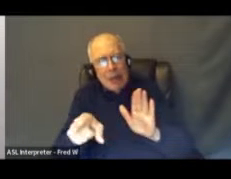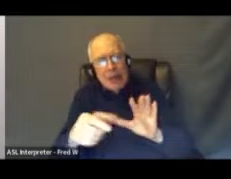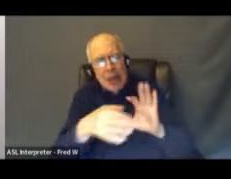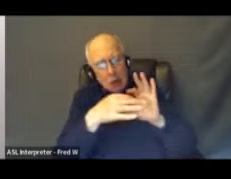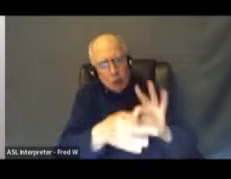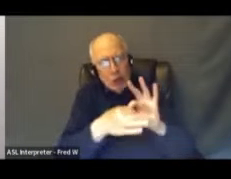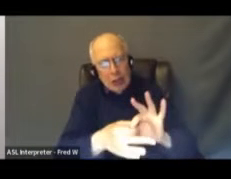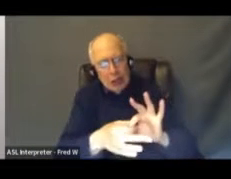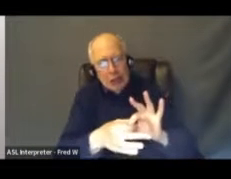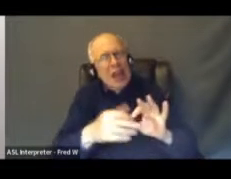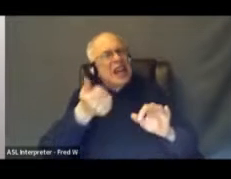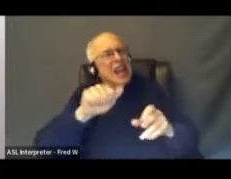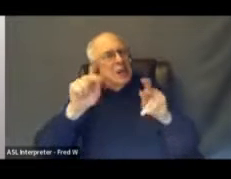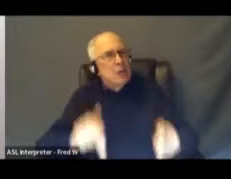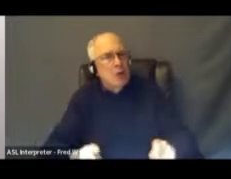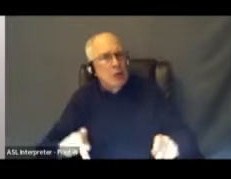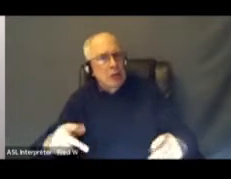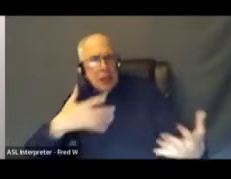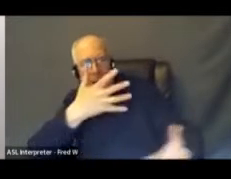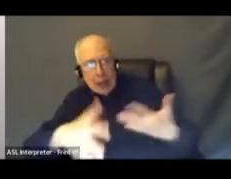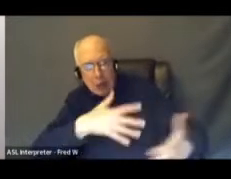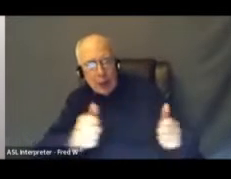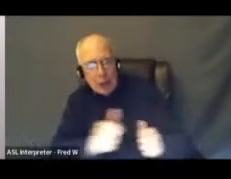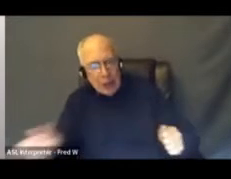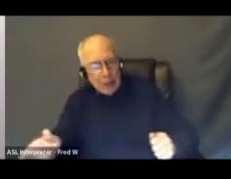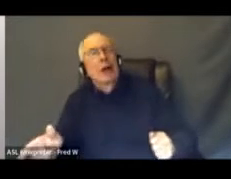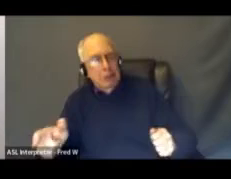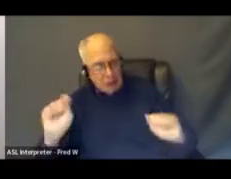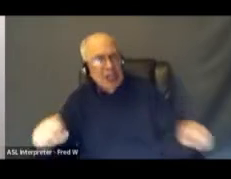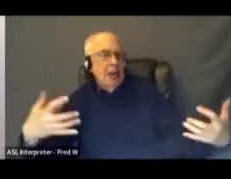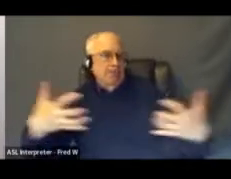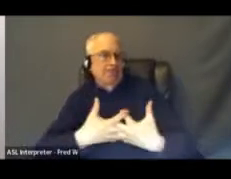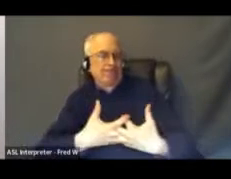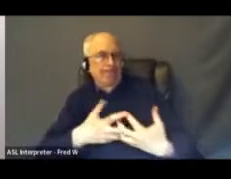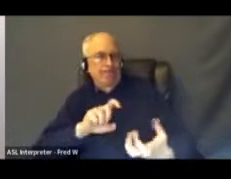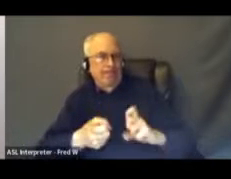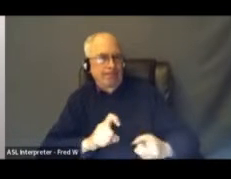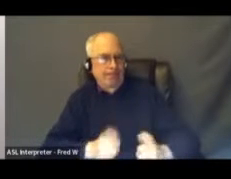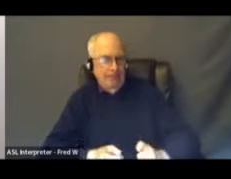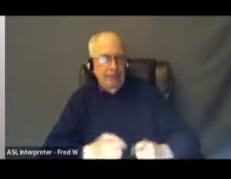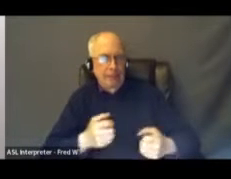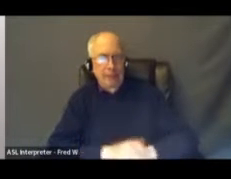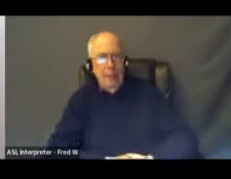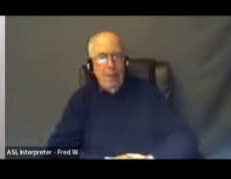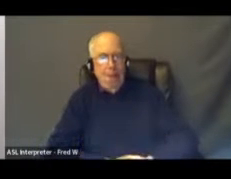accommodate them. This is an example, if a if a survivor